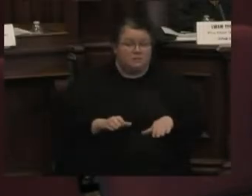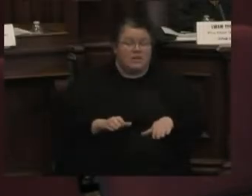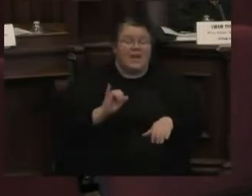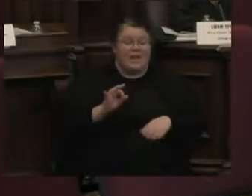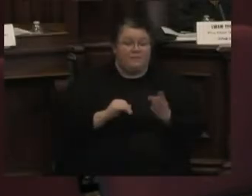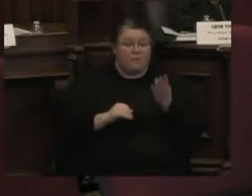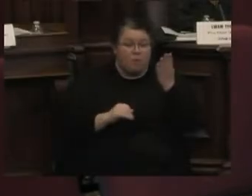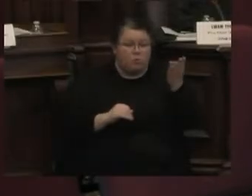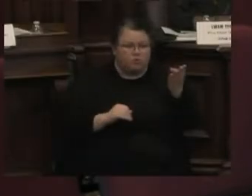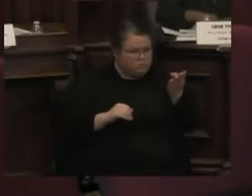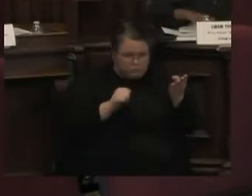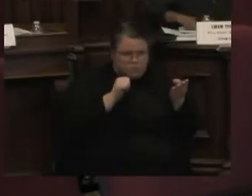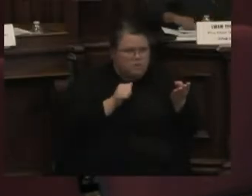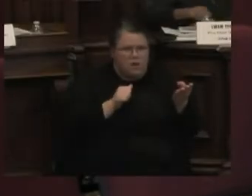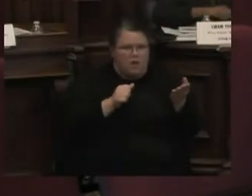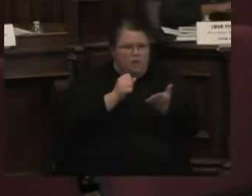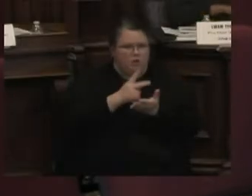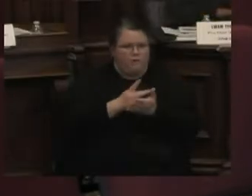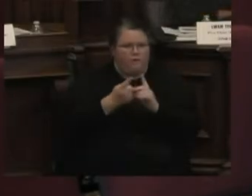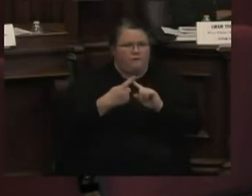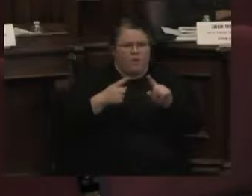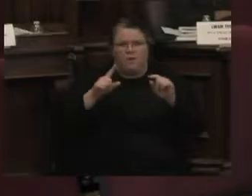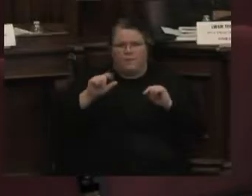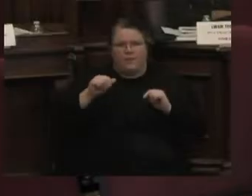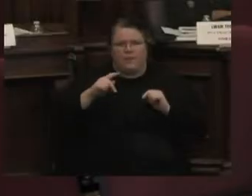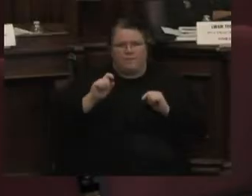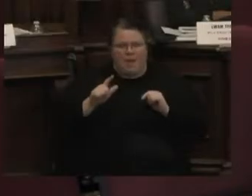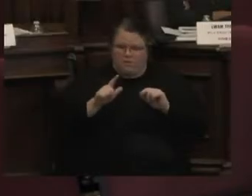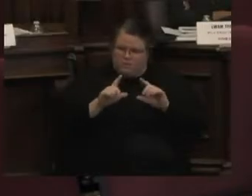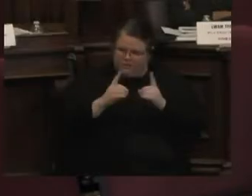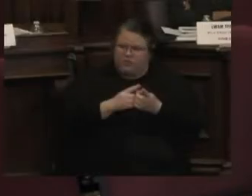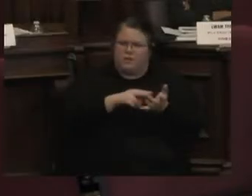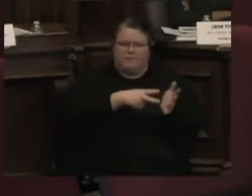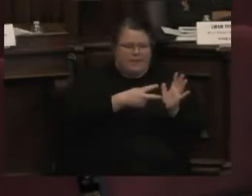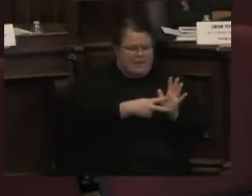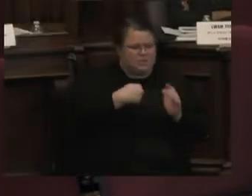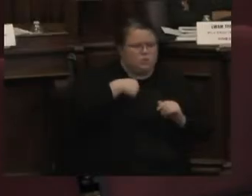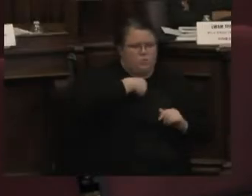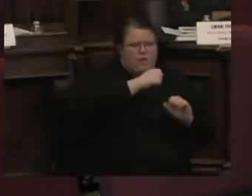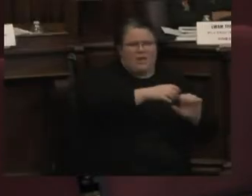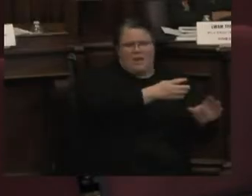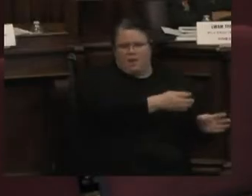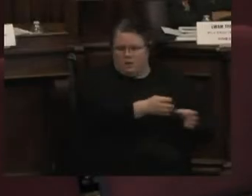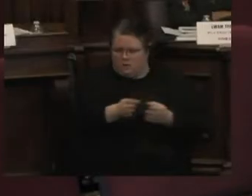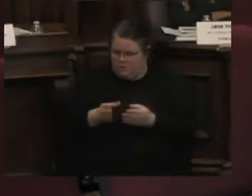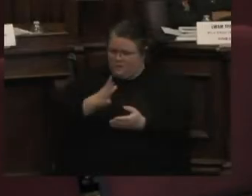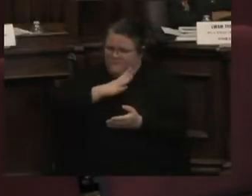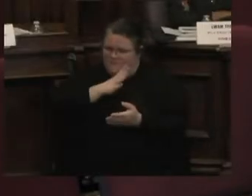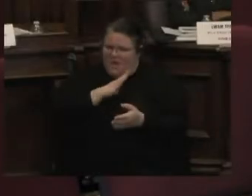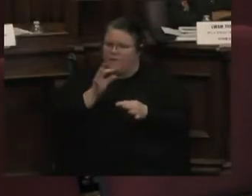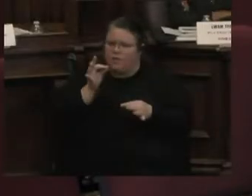a second chance in the event that that motion is, is, is not